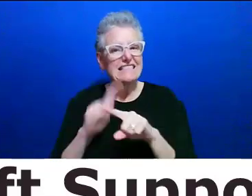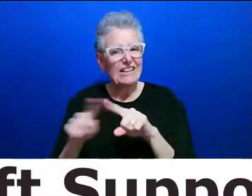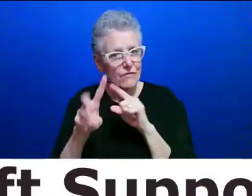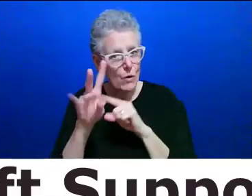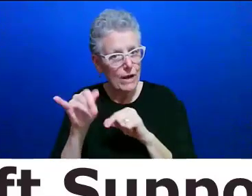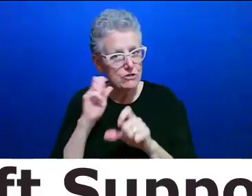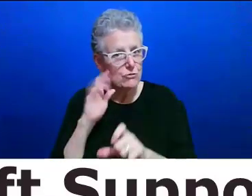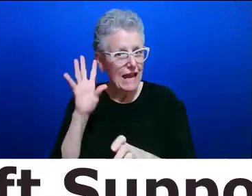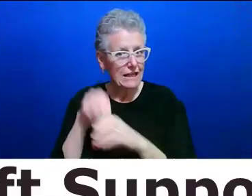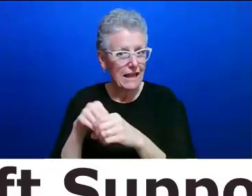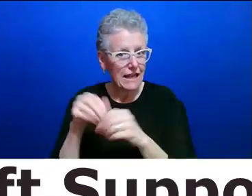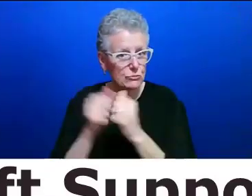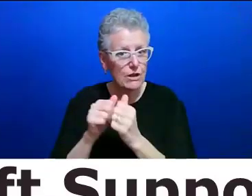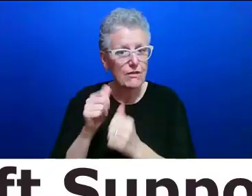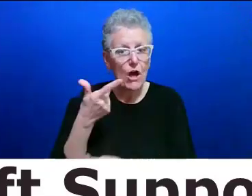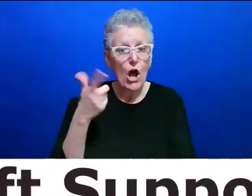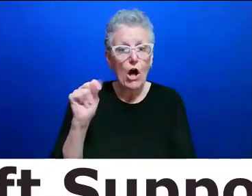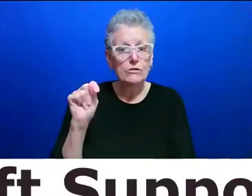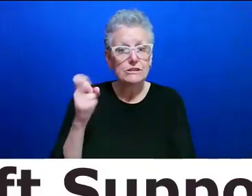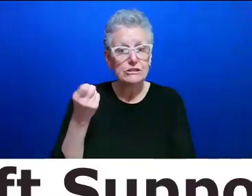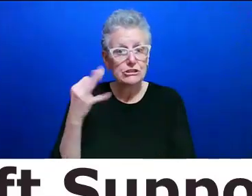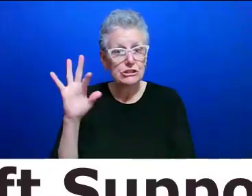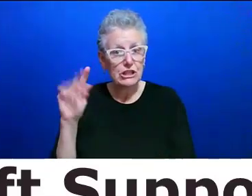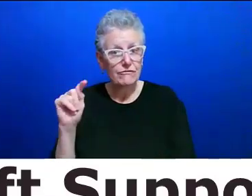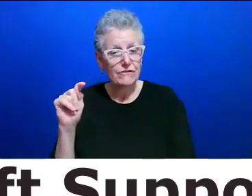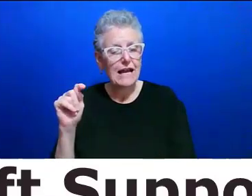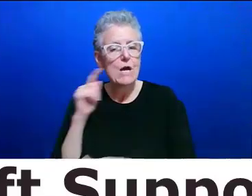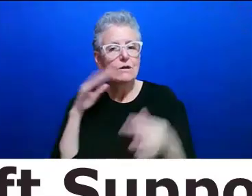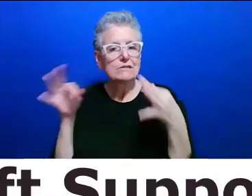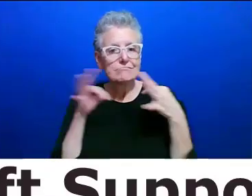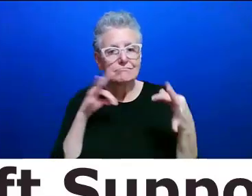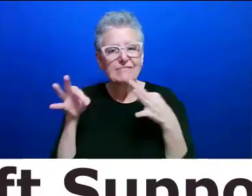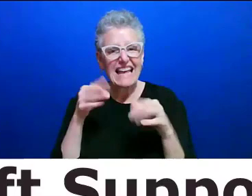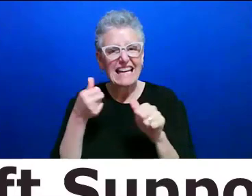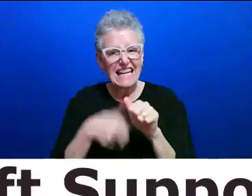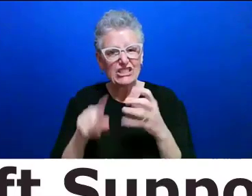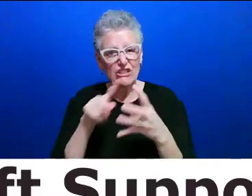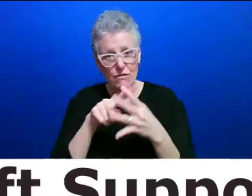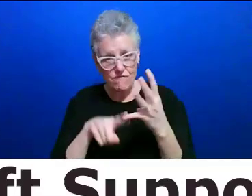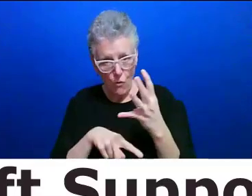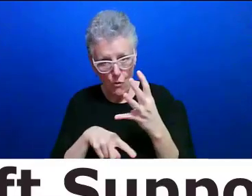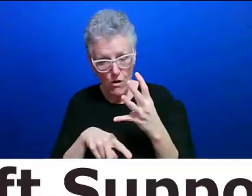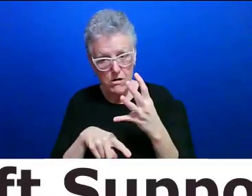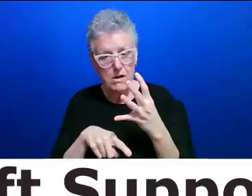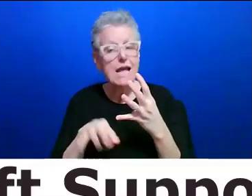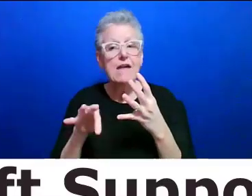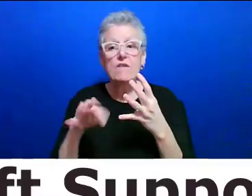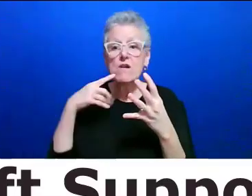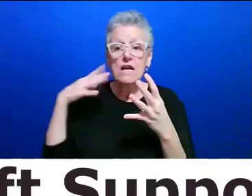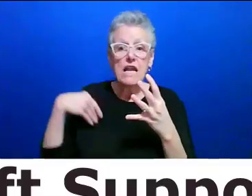with Alt+Shift. I'm going to take a minute to kind of walk through each of them. If you haven't heard from us before,